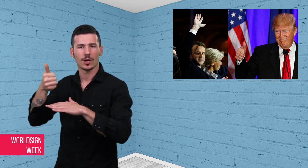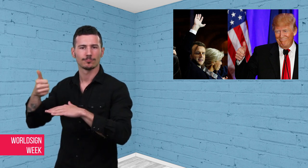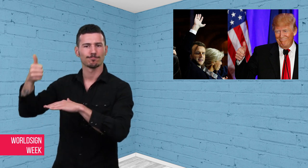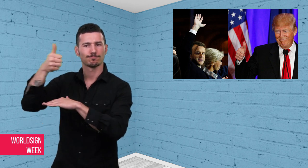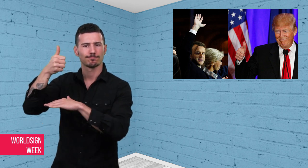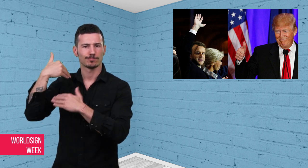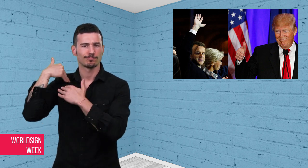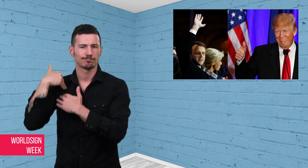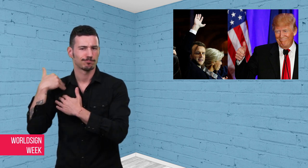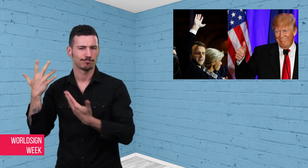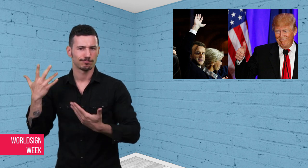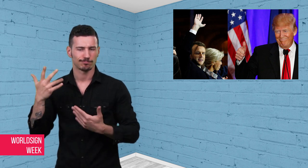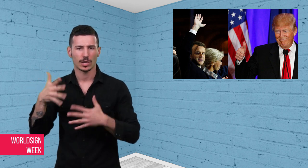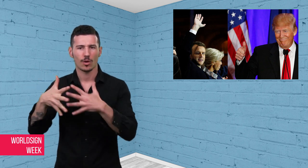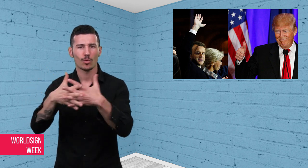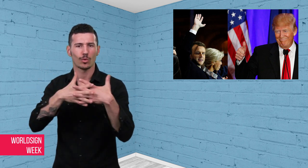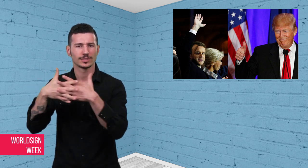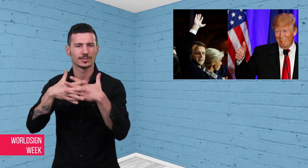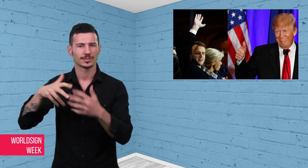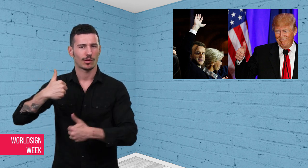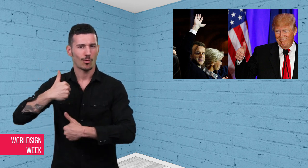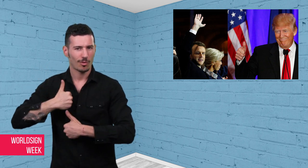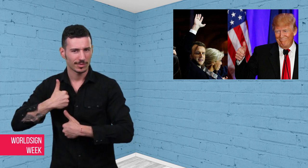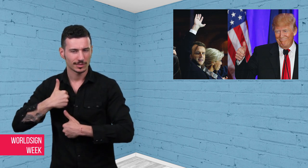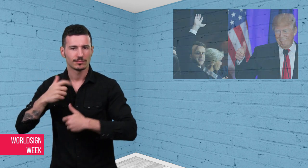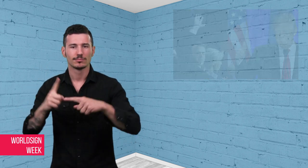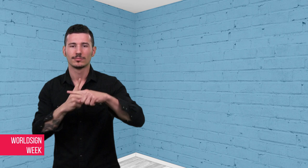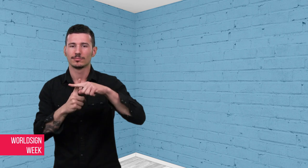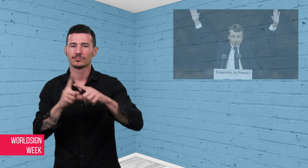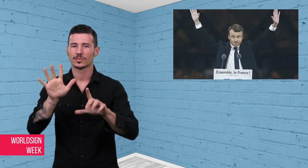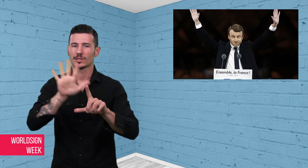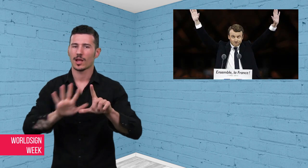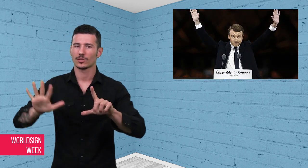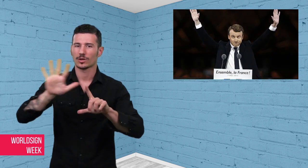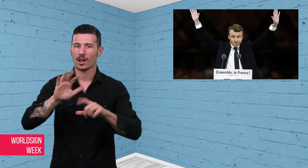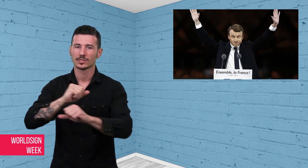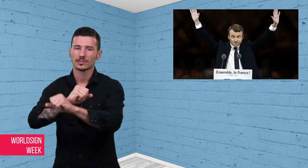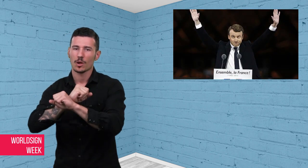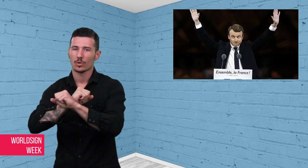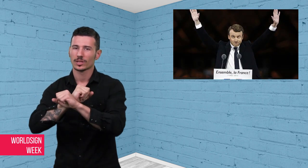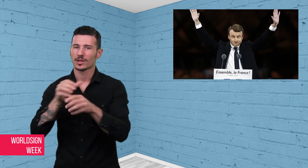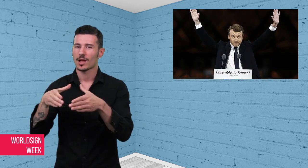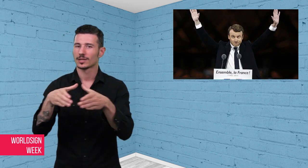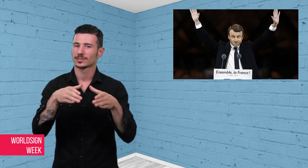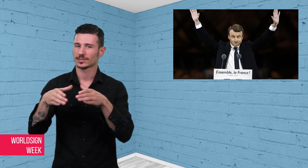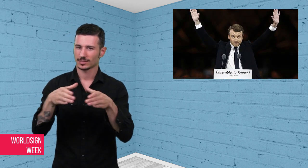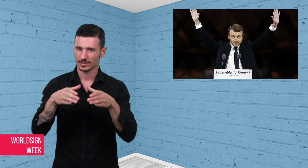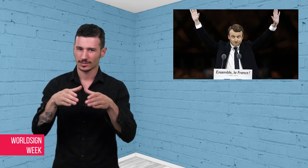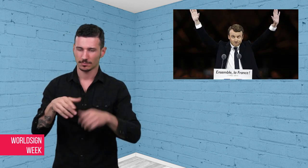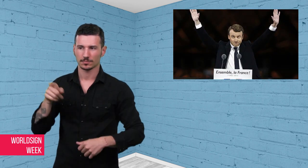Command and National Security Agency,